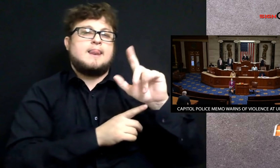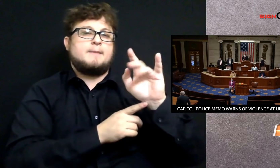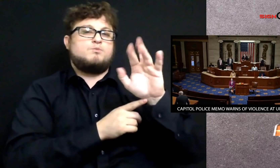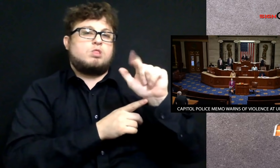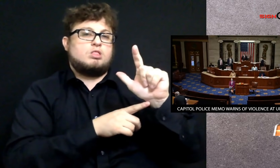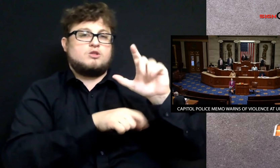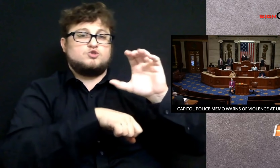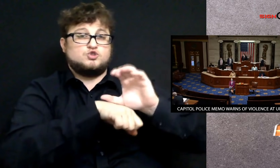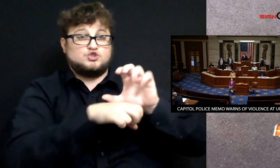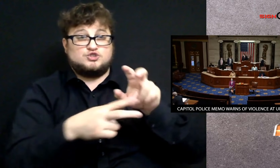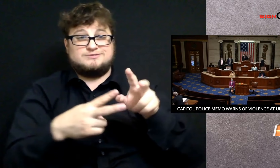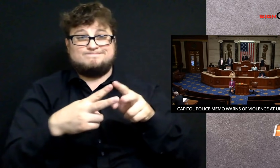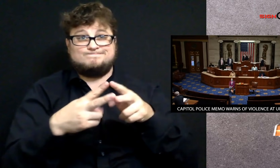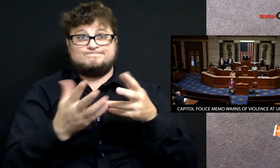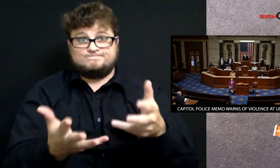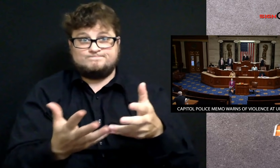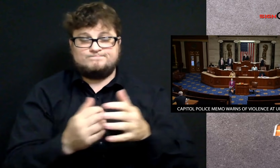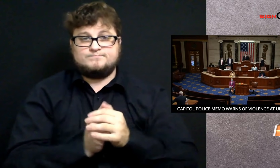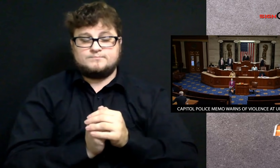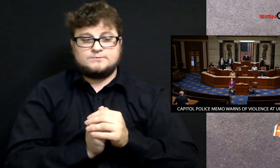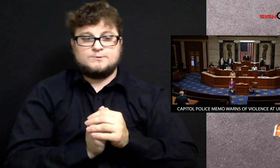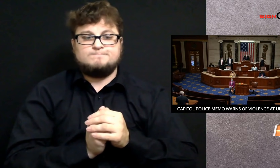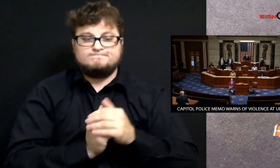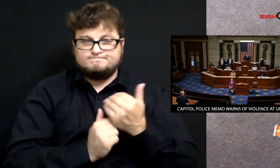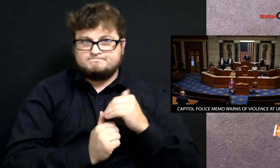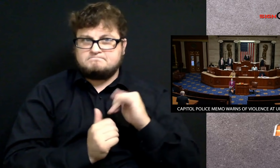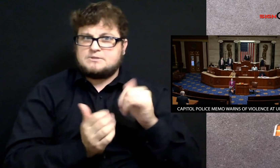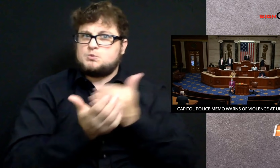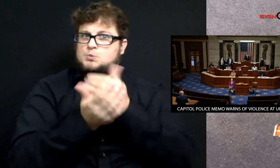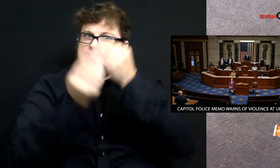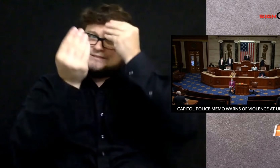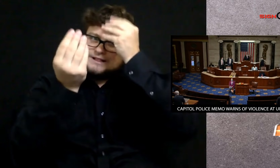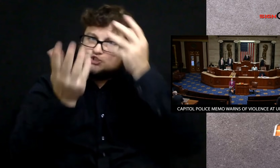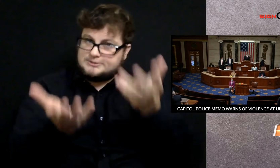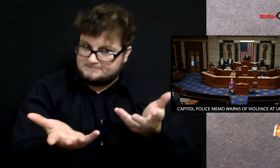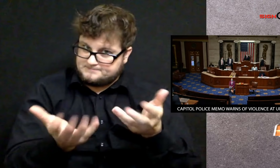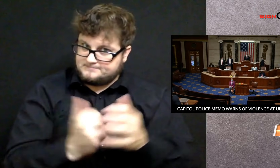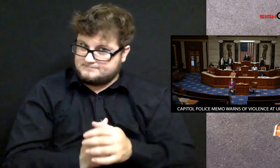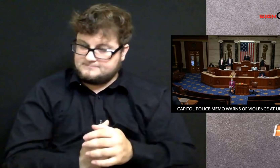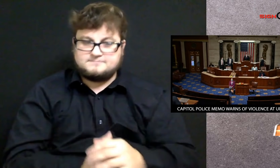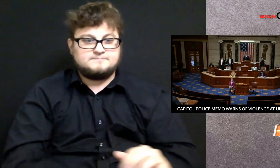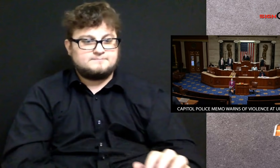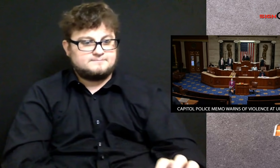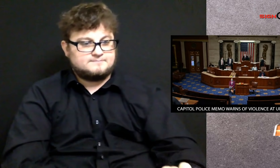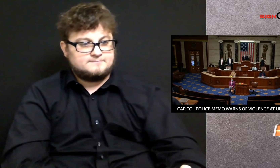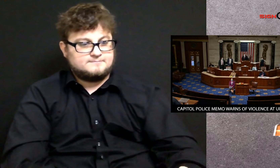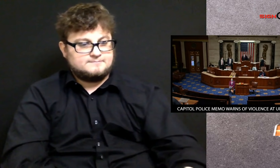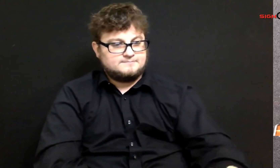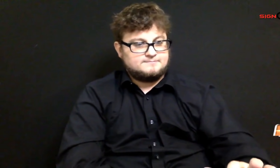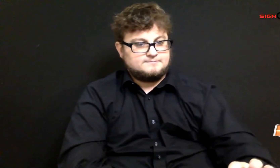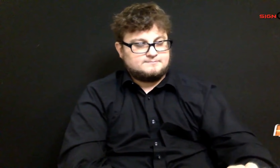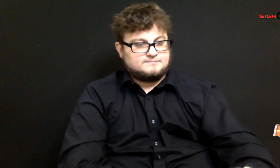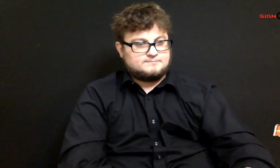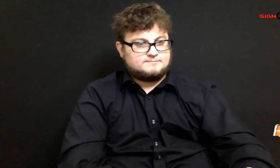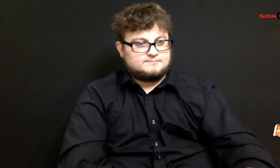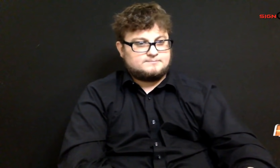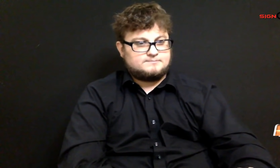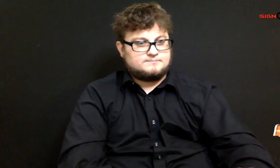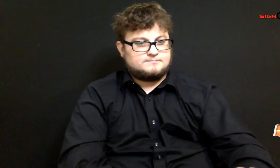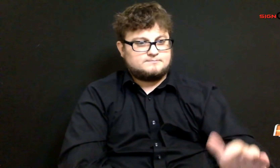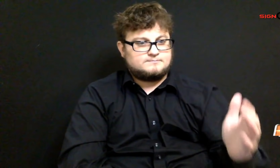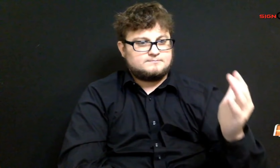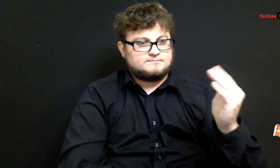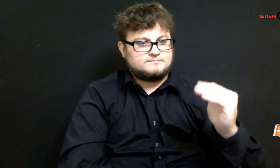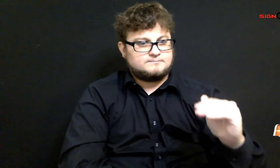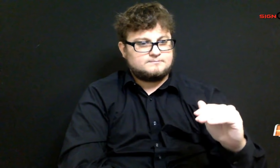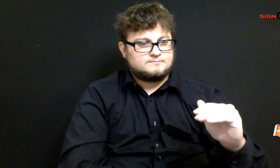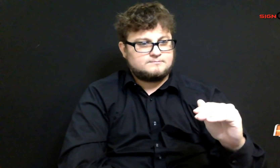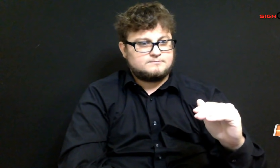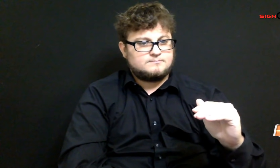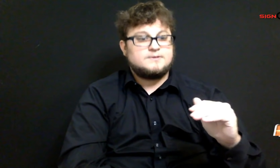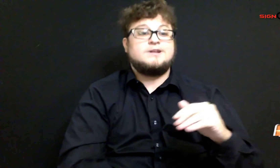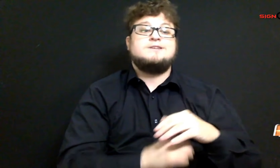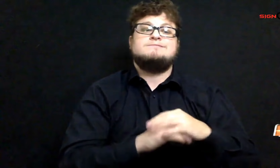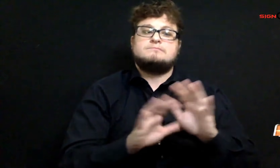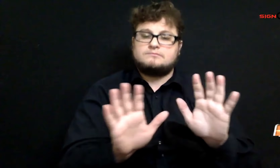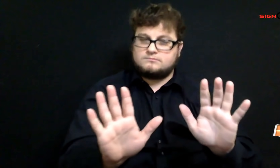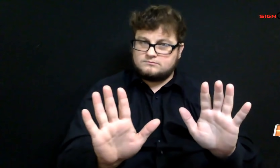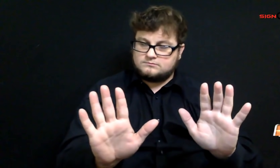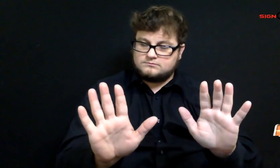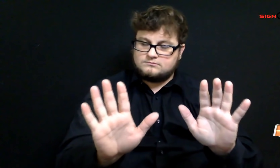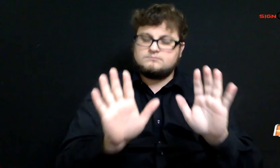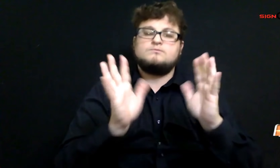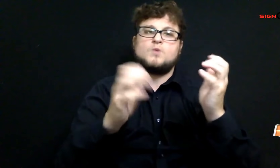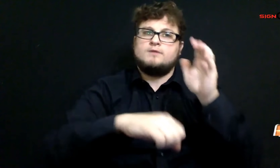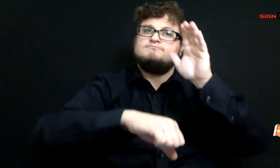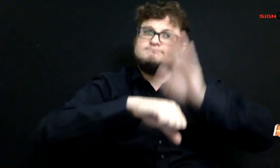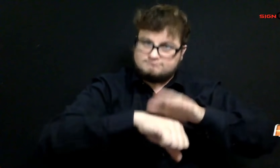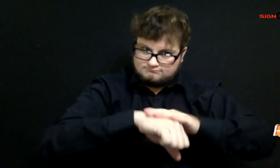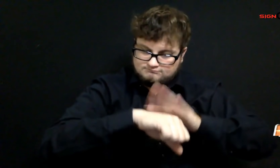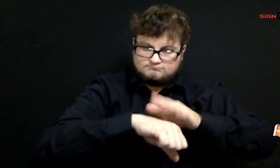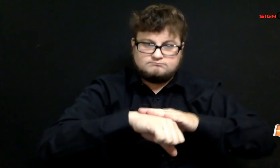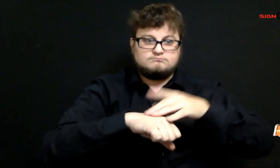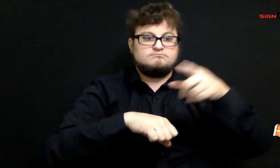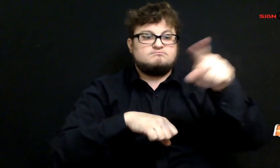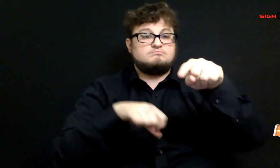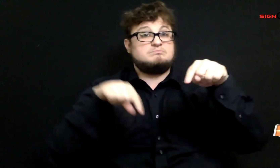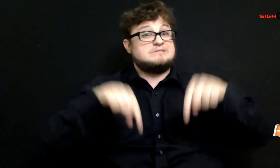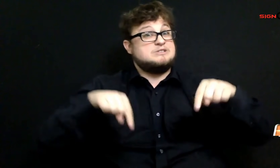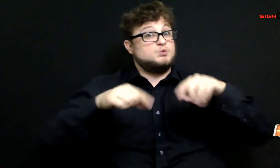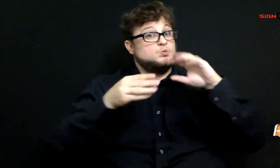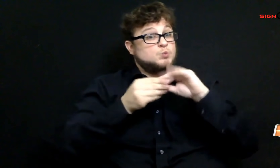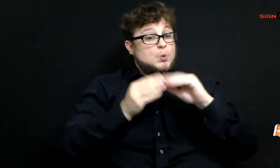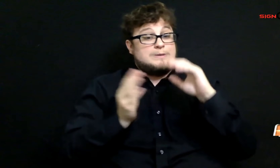suggesting violence against Jewish centers and liberal churches